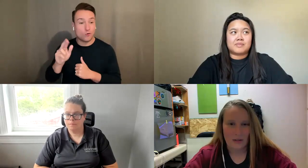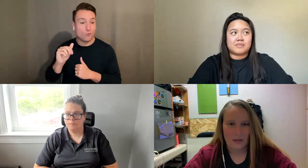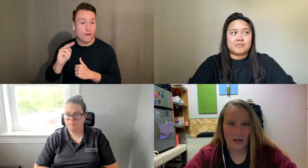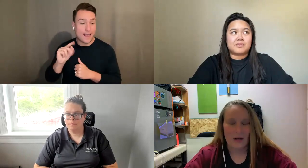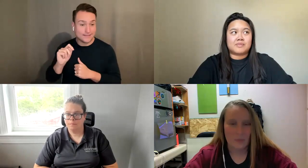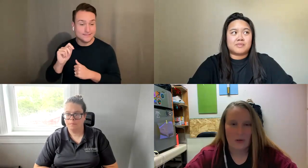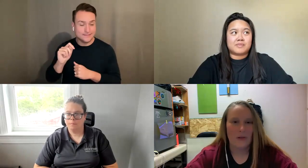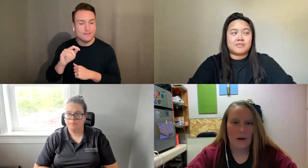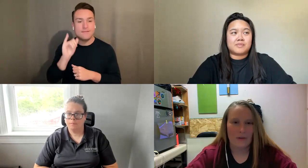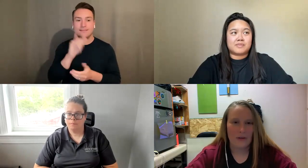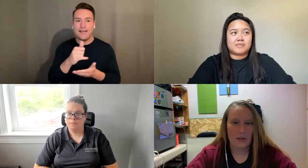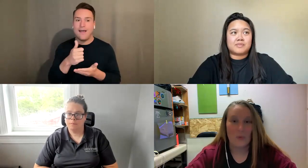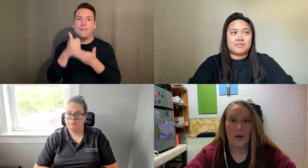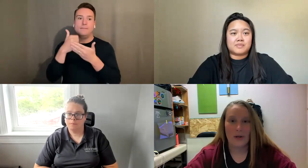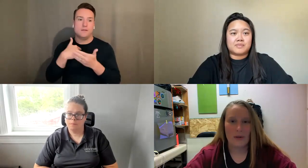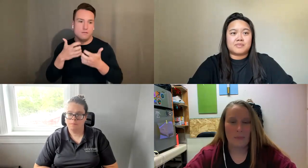And that helped out a lot, as well.